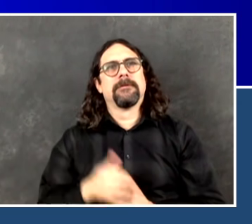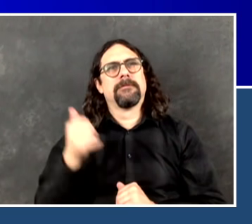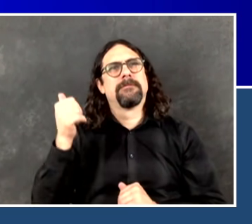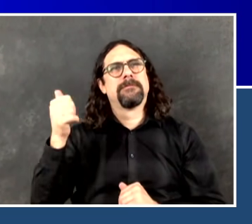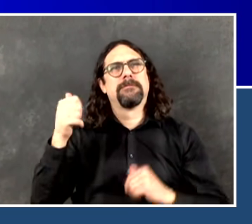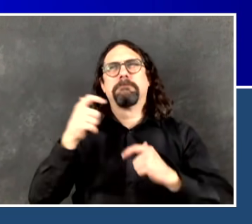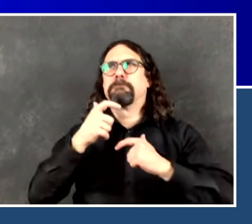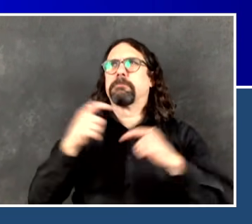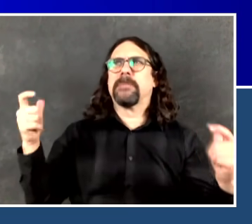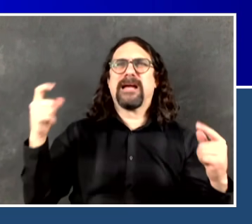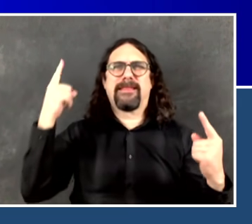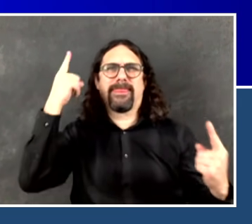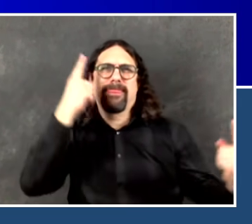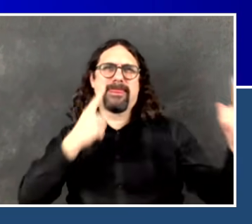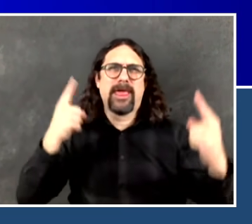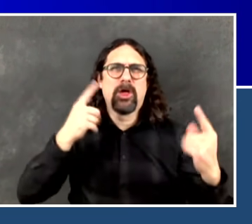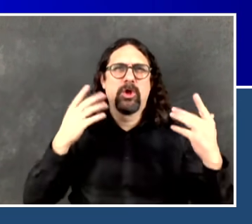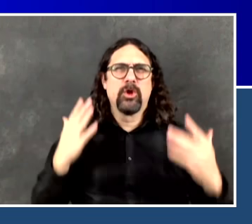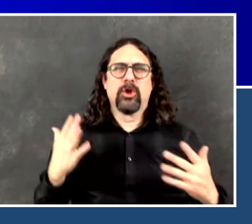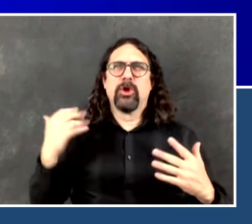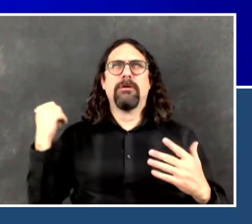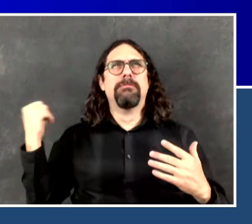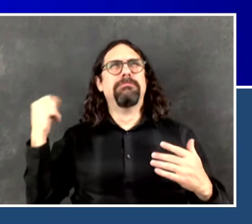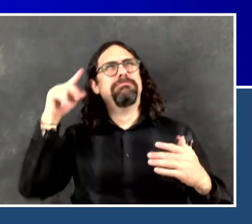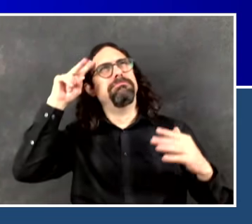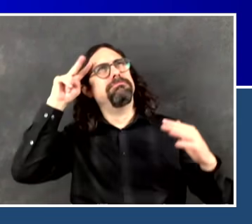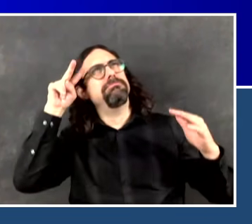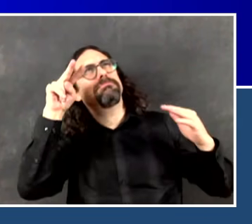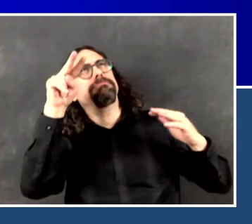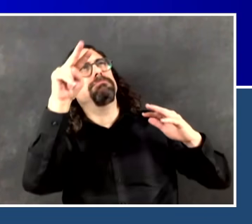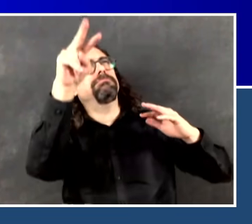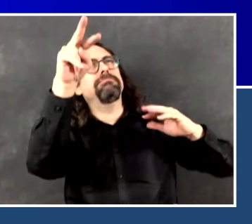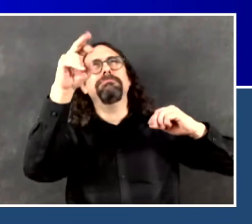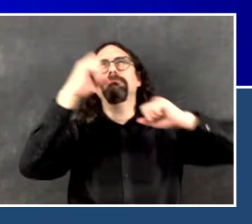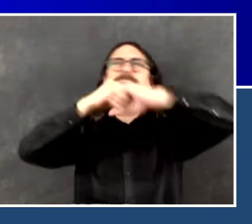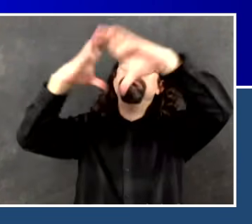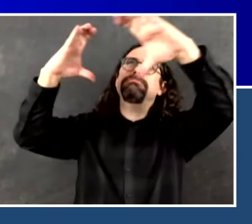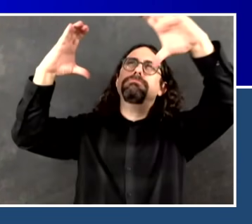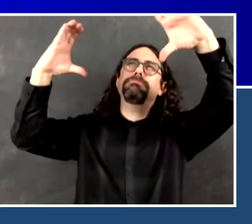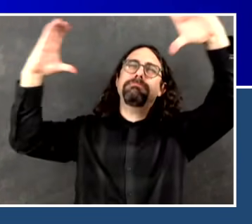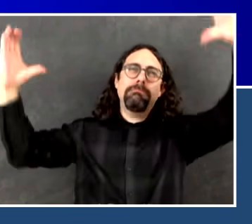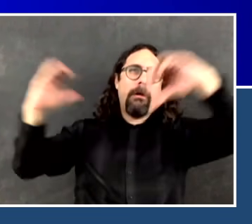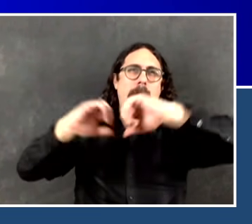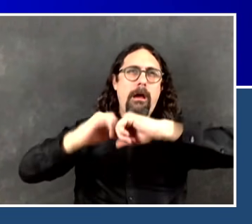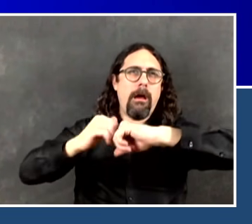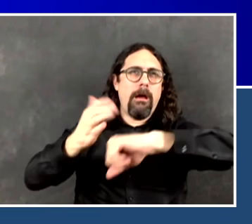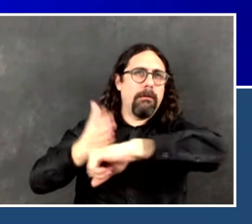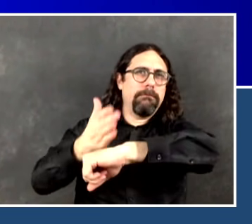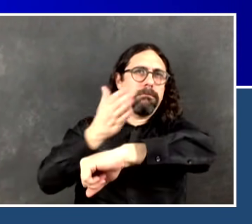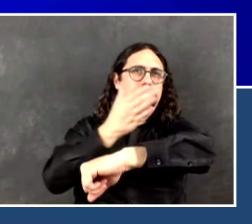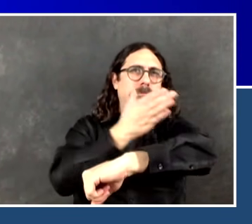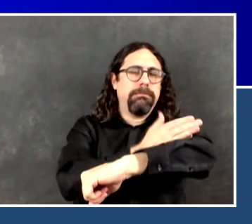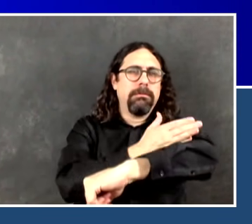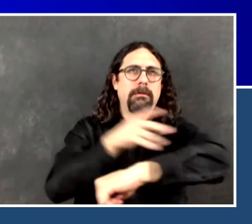HEYNR IS A THINKER AND CHANGE AGENT AND VISIONAY.R I HAD MANY OF CONVERSATIONS WITHH ENRY OERV THE YEARS AND